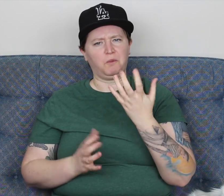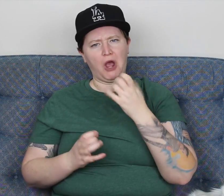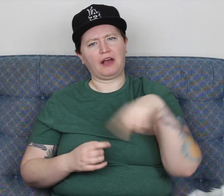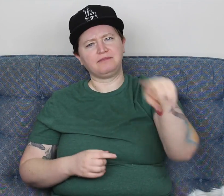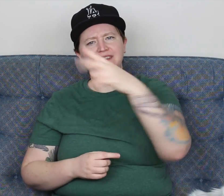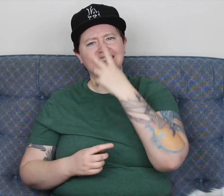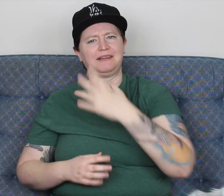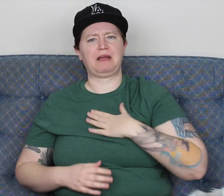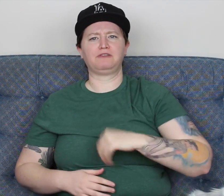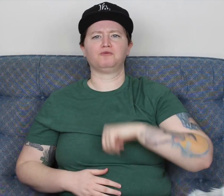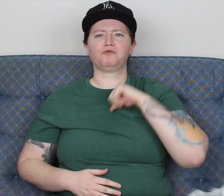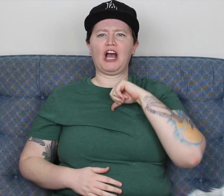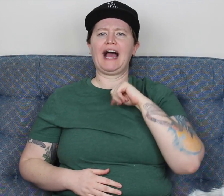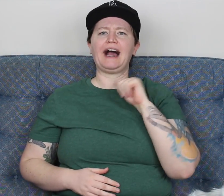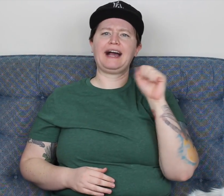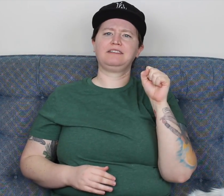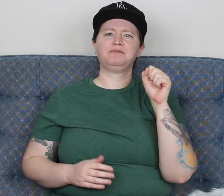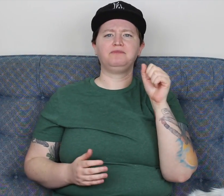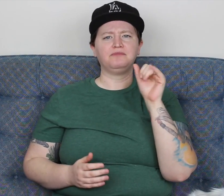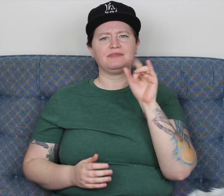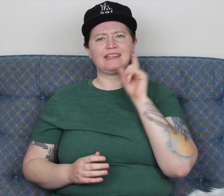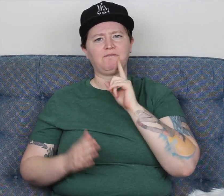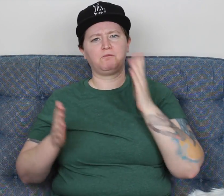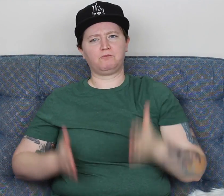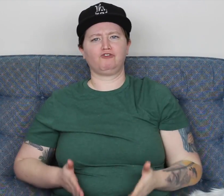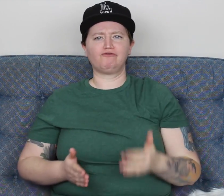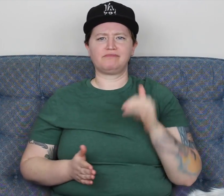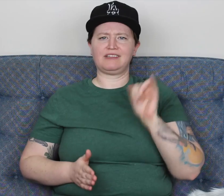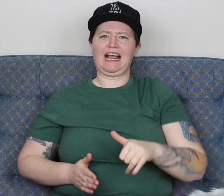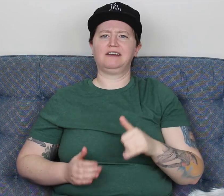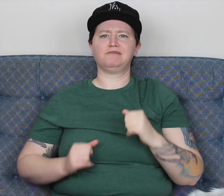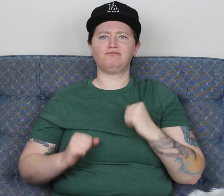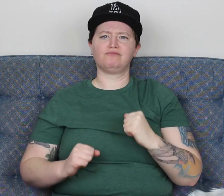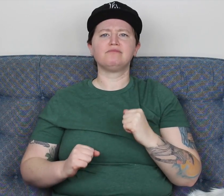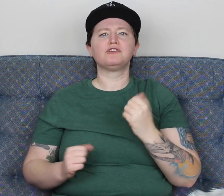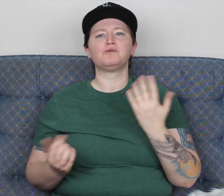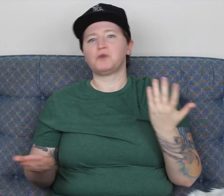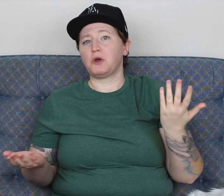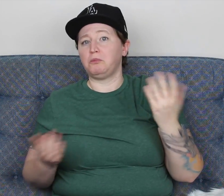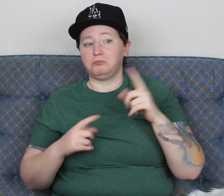That's how I want people to see me, as a proud Deaf person."